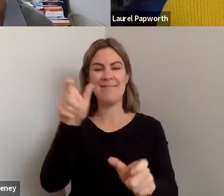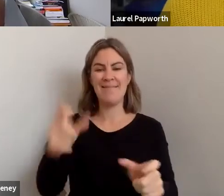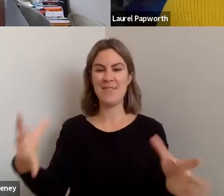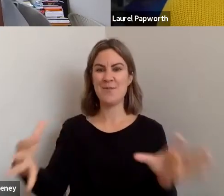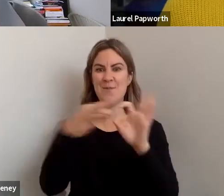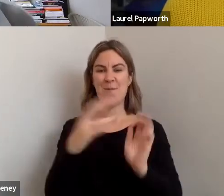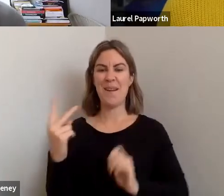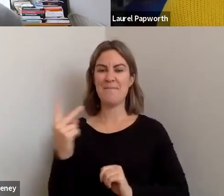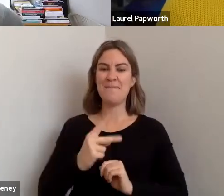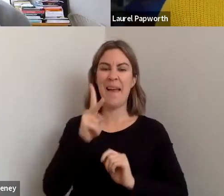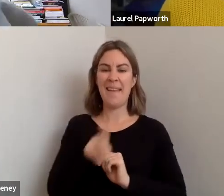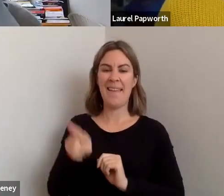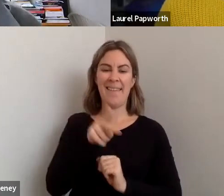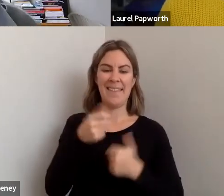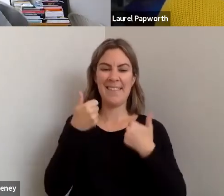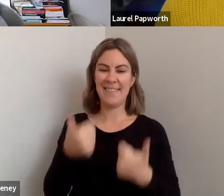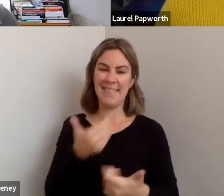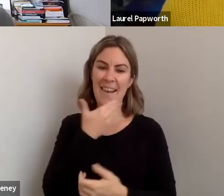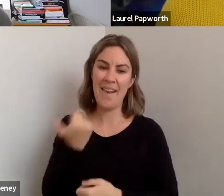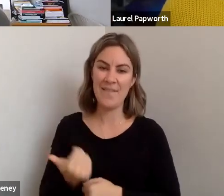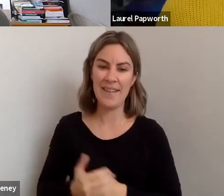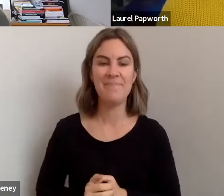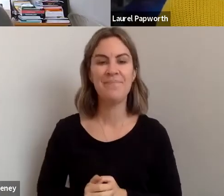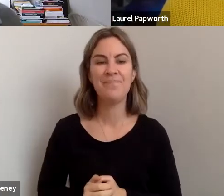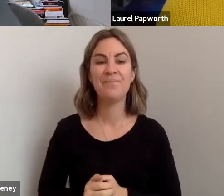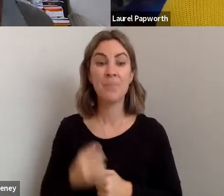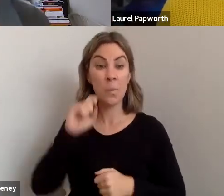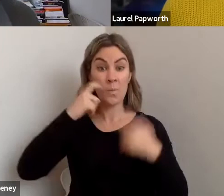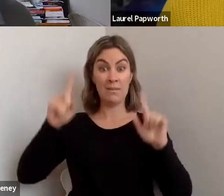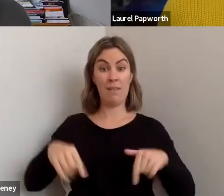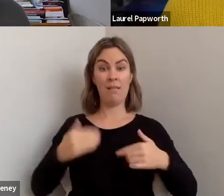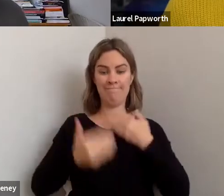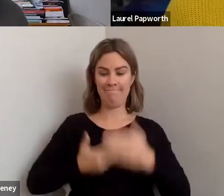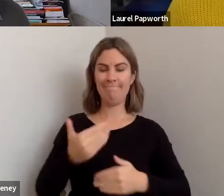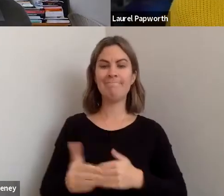Hello, everyone, my name is